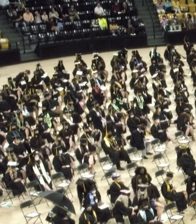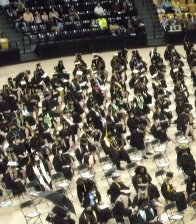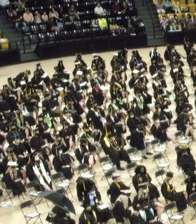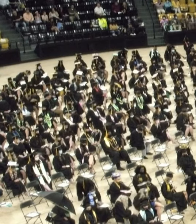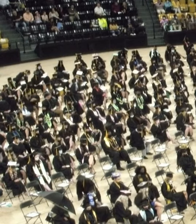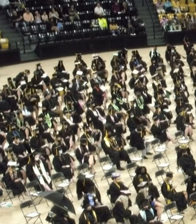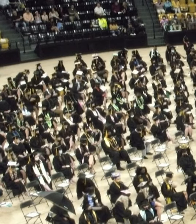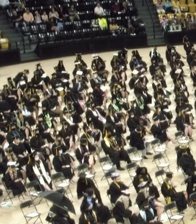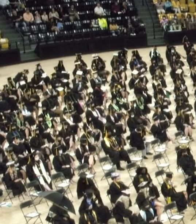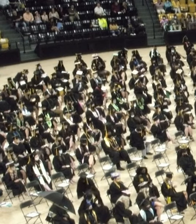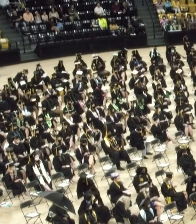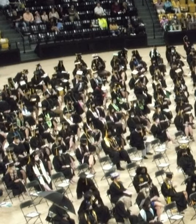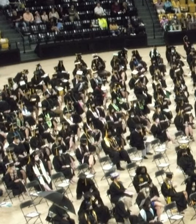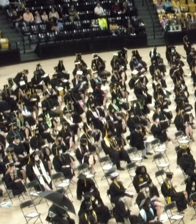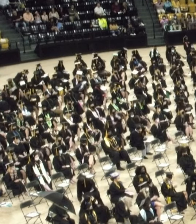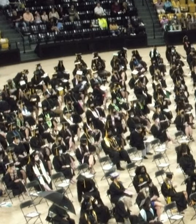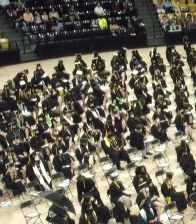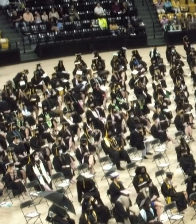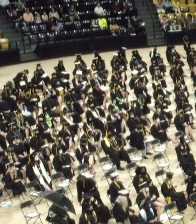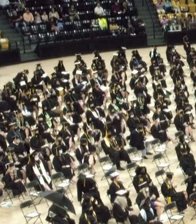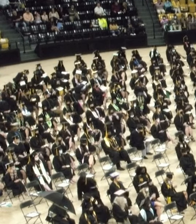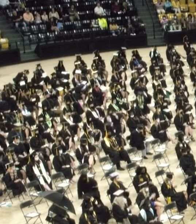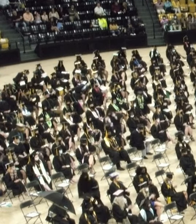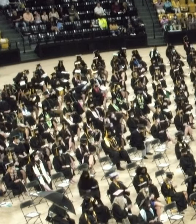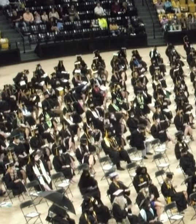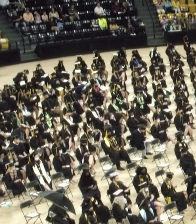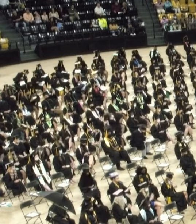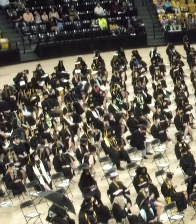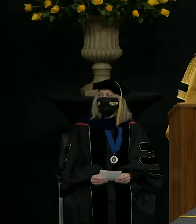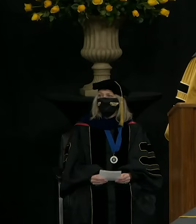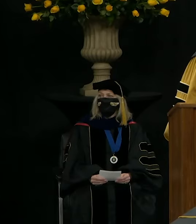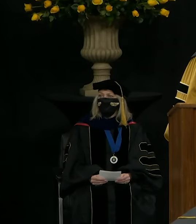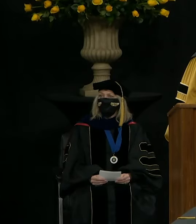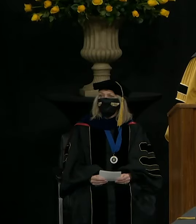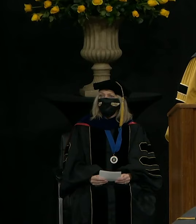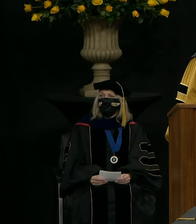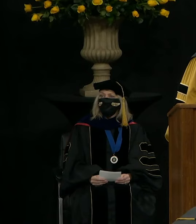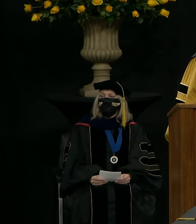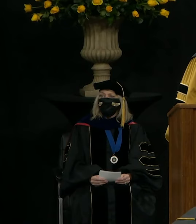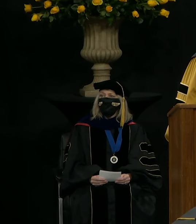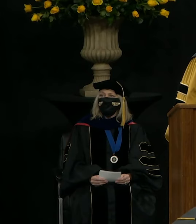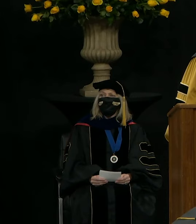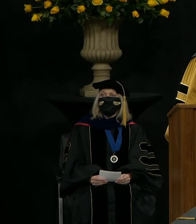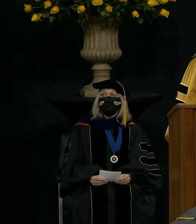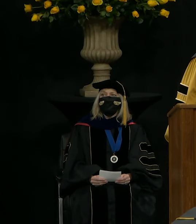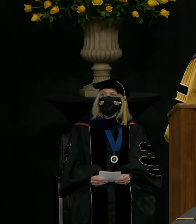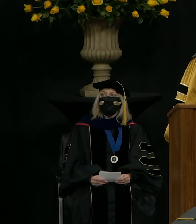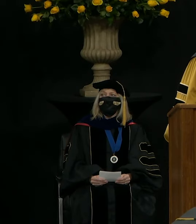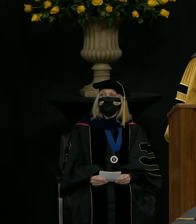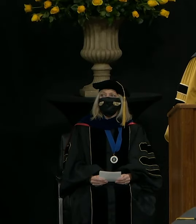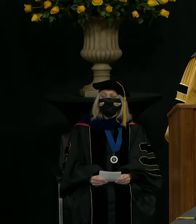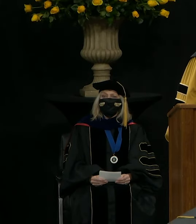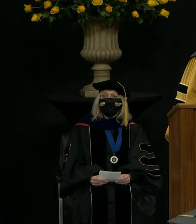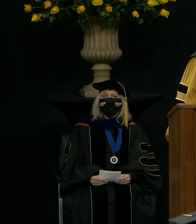Good evening. I will now ask the deans to present their graduates and candidates for the baccalaureate degree.